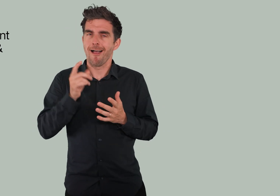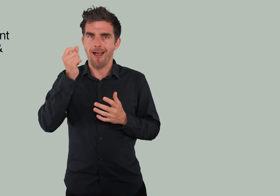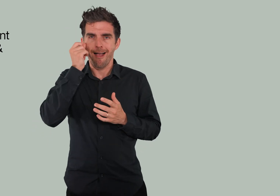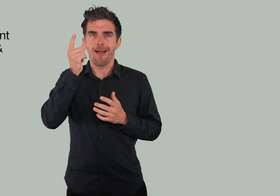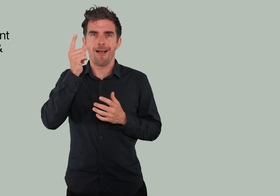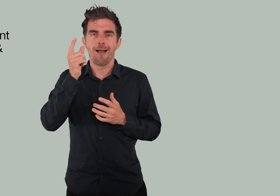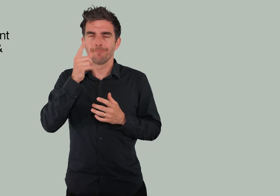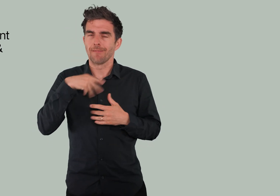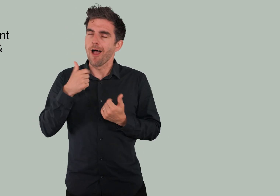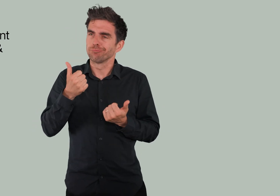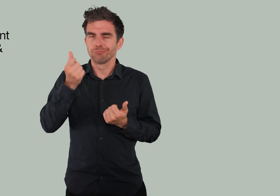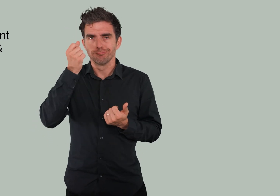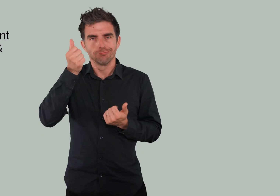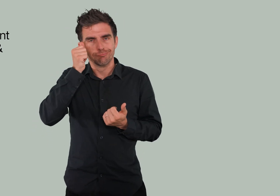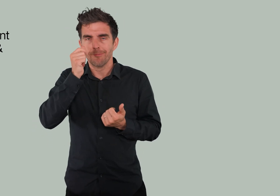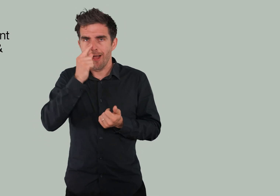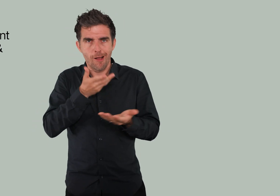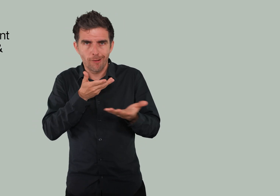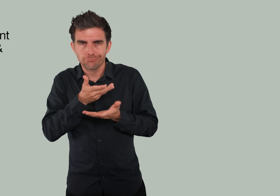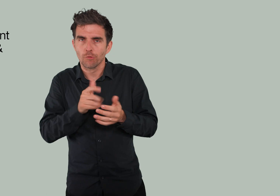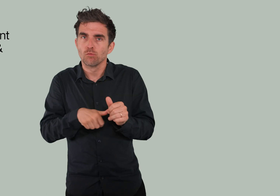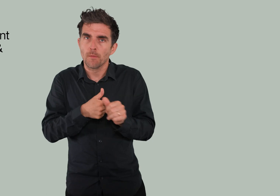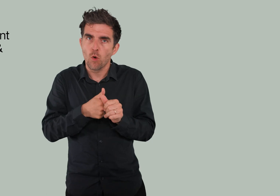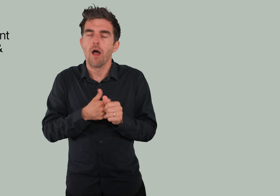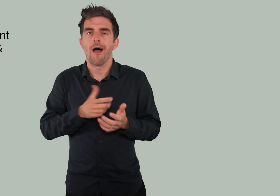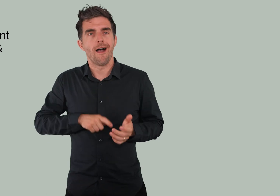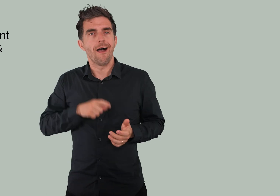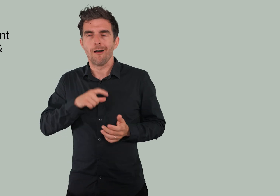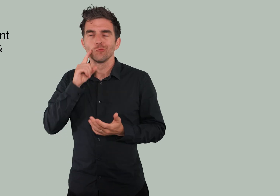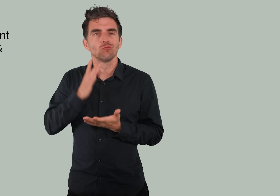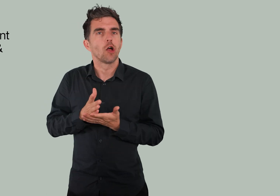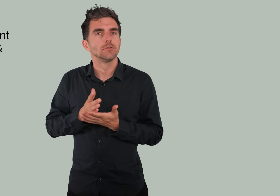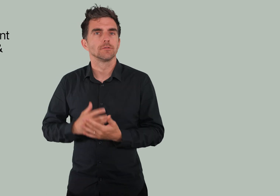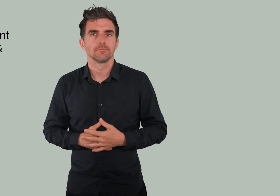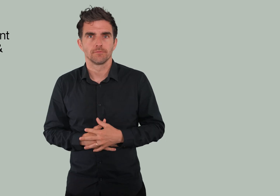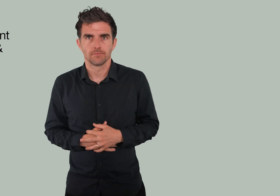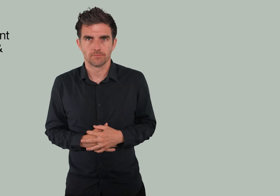understood, listened to and supported, and built confidence and trust.